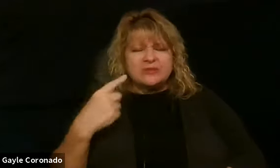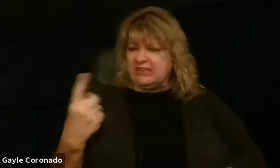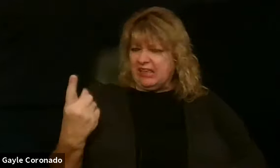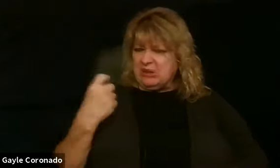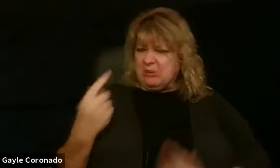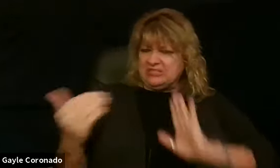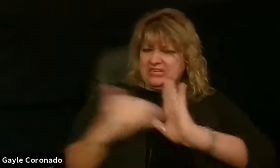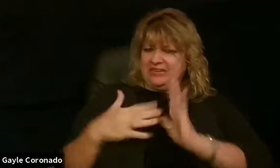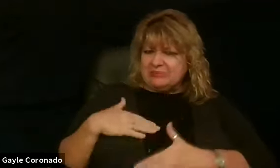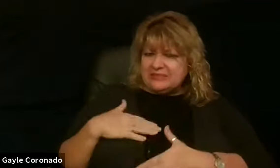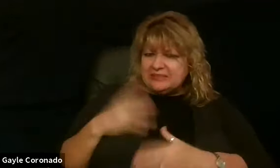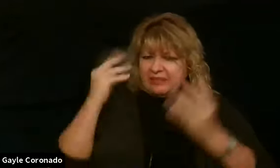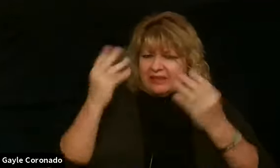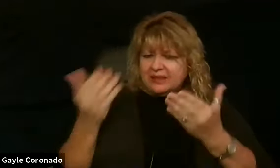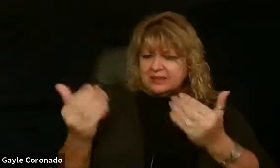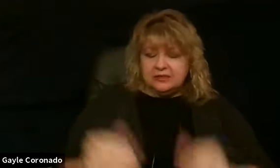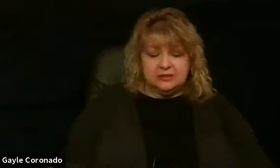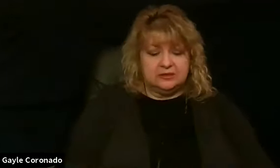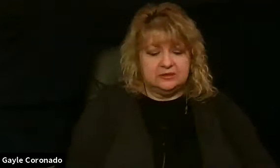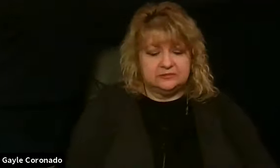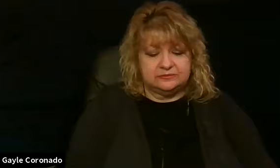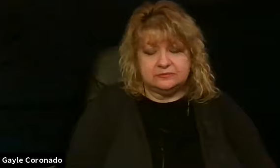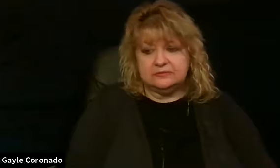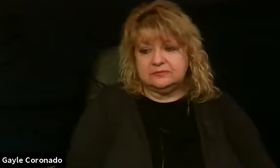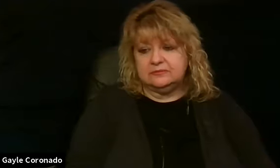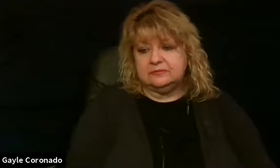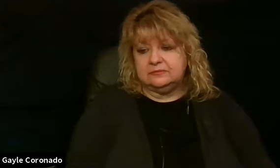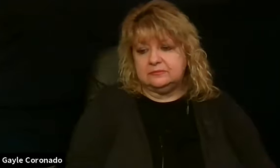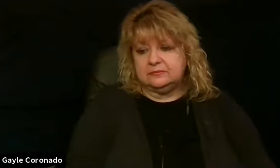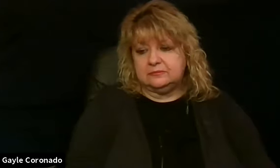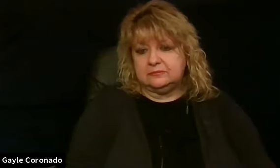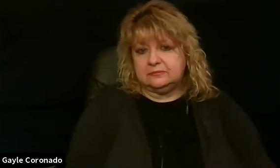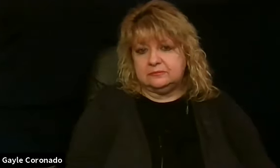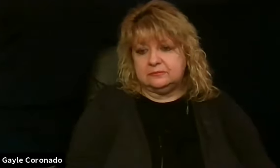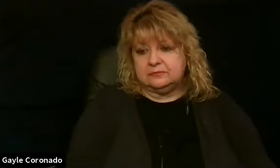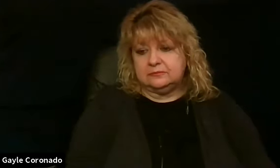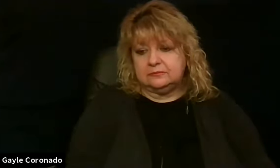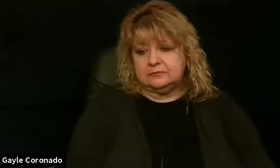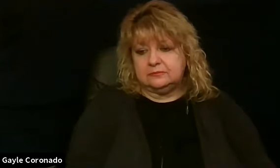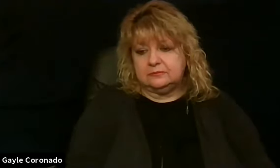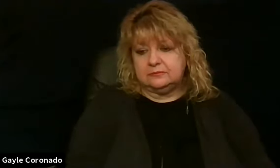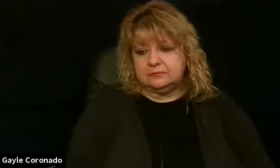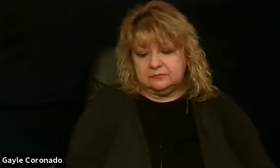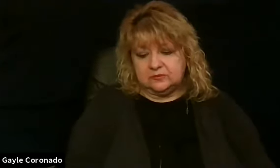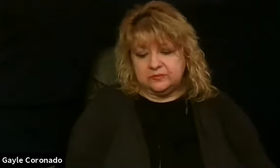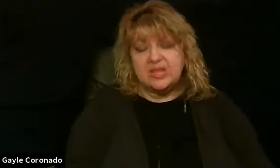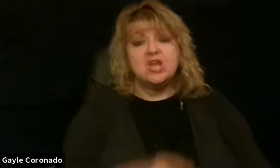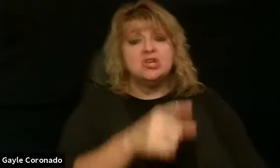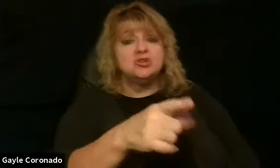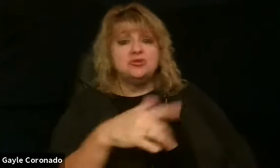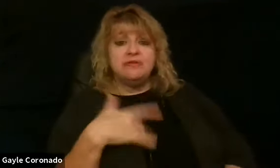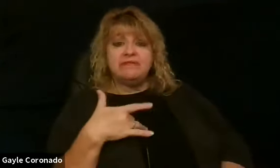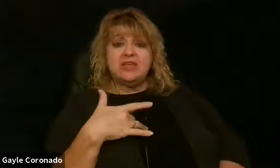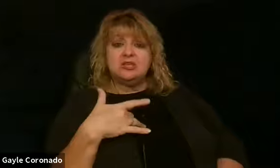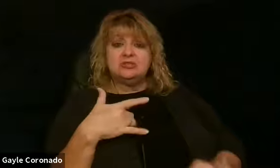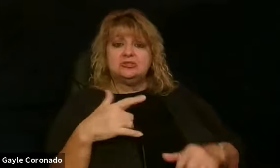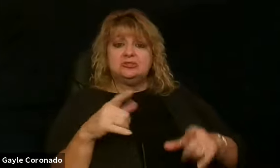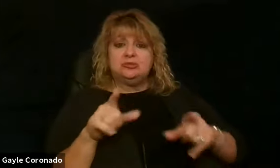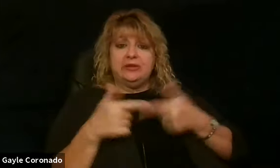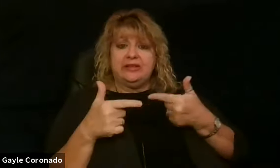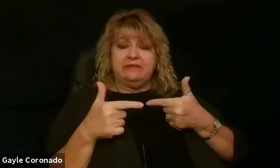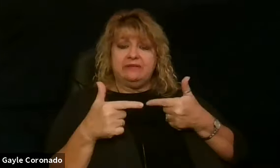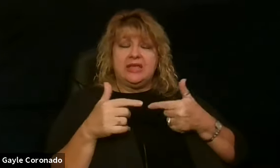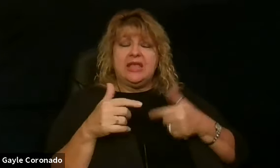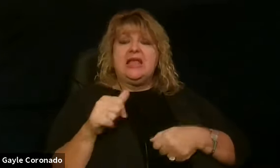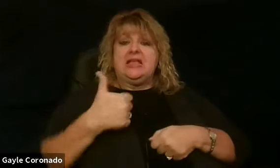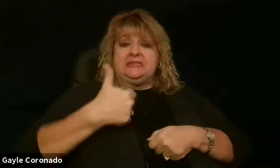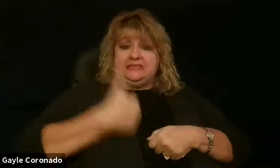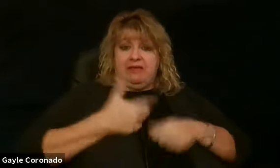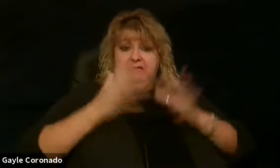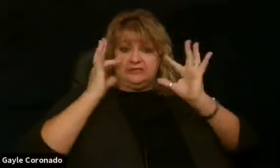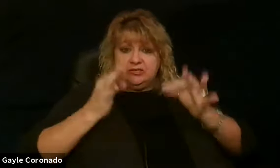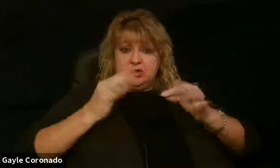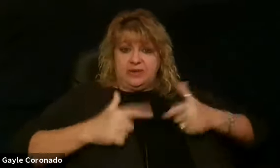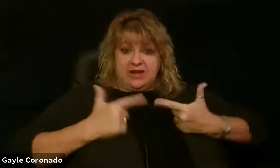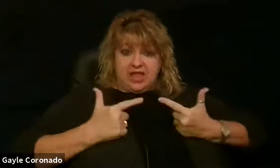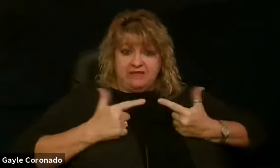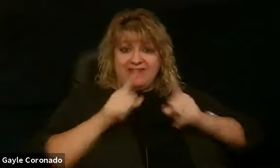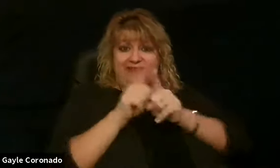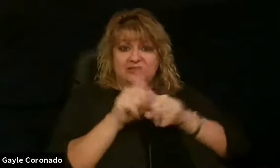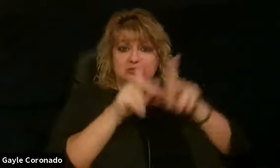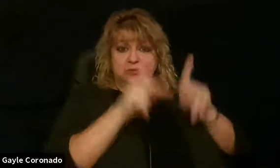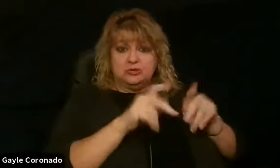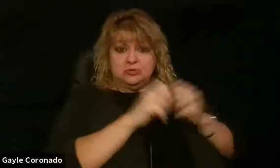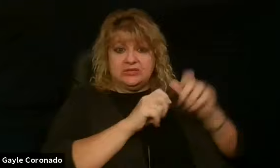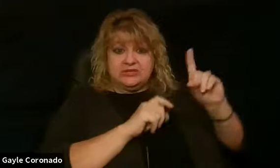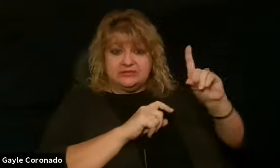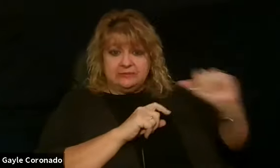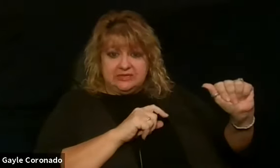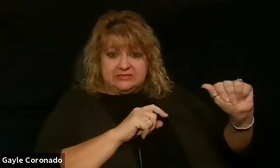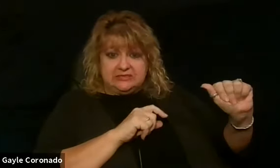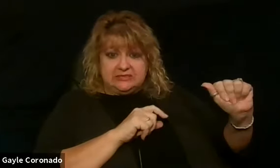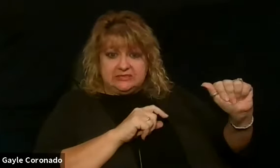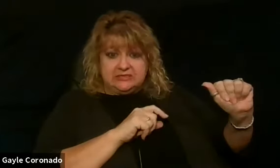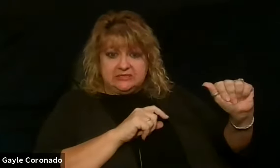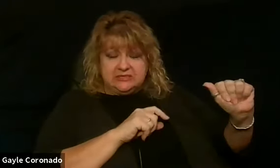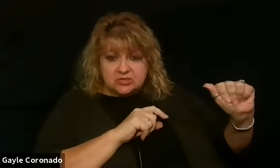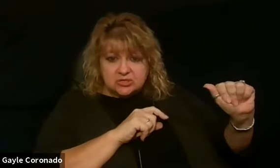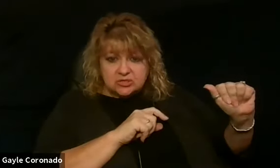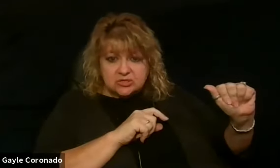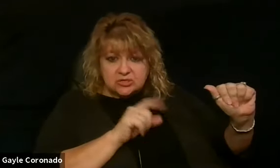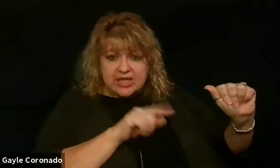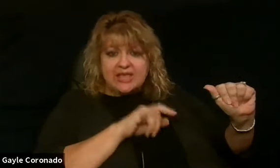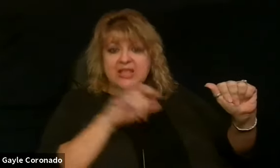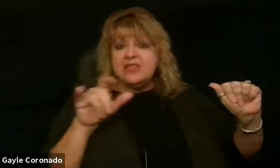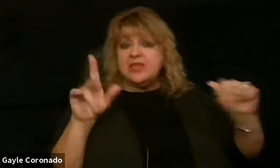Yeah, so the question is do you think it's more difficult to live a self determined life as a person with a disability, as compared to a non disabled person.